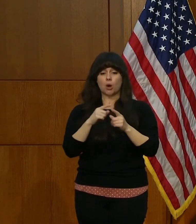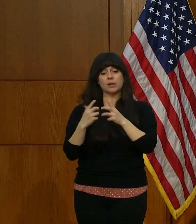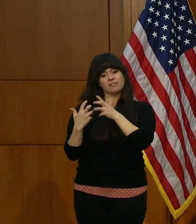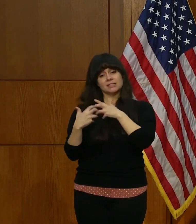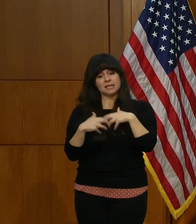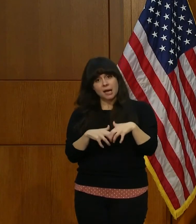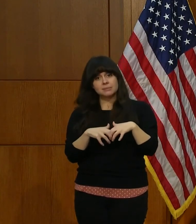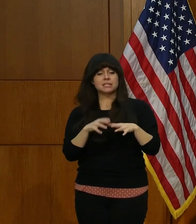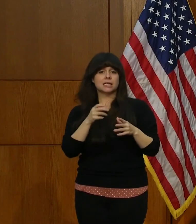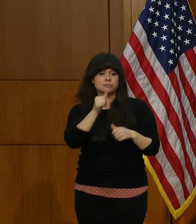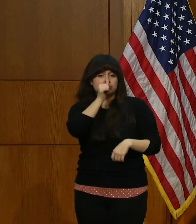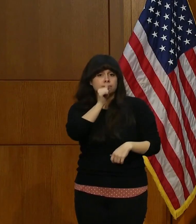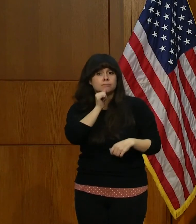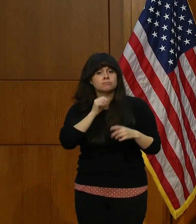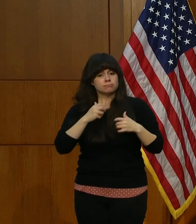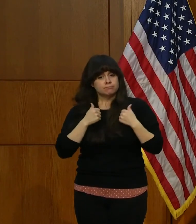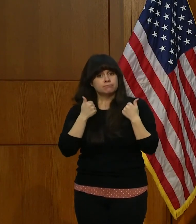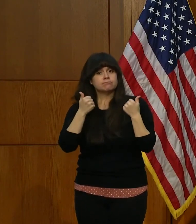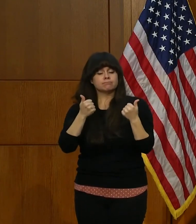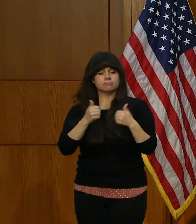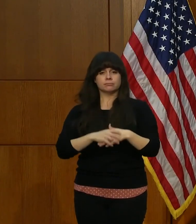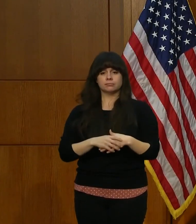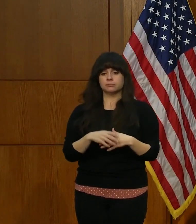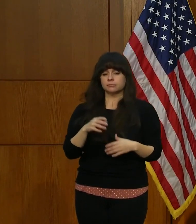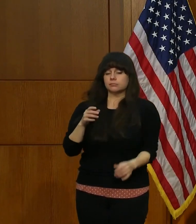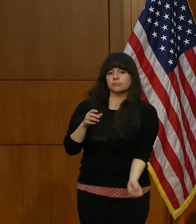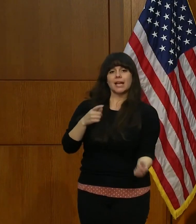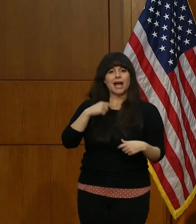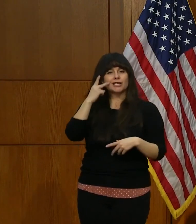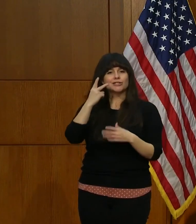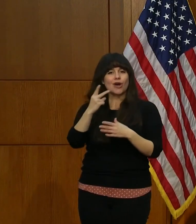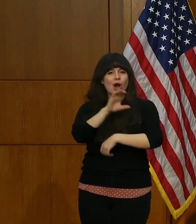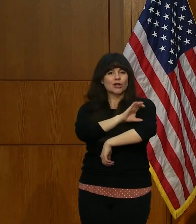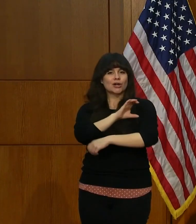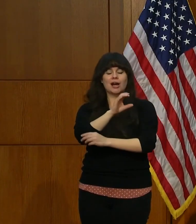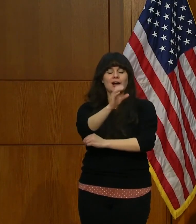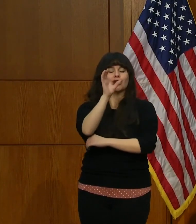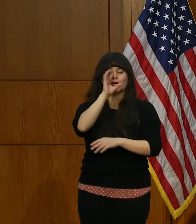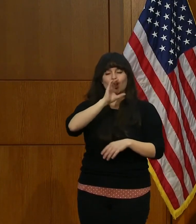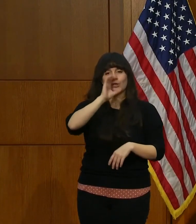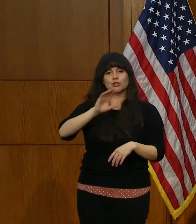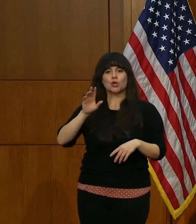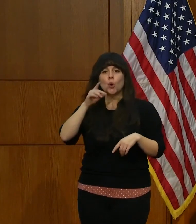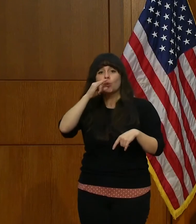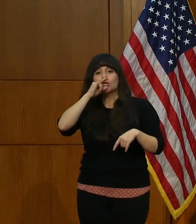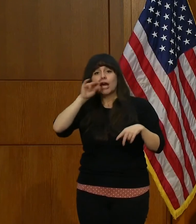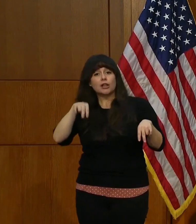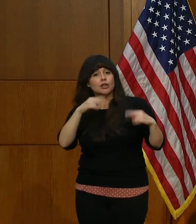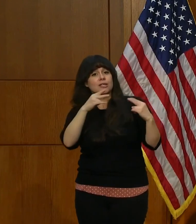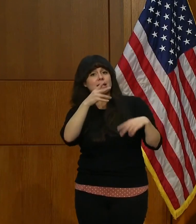RESILIENT. WE'VE ADAPTED AND WE'VE ENDURED. I SAW A GREAT CARTOON THE OTHER DAY, WHERE A